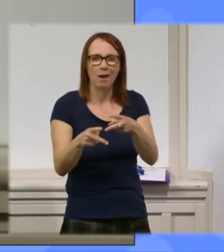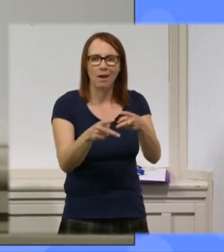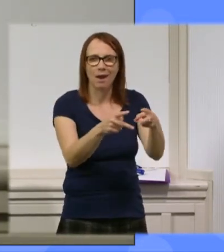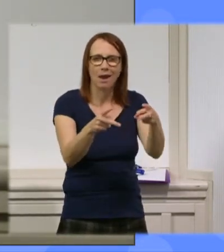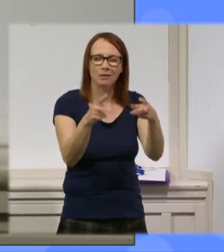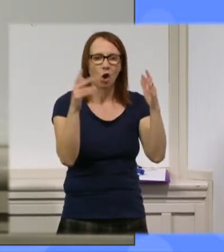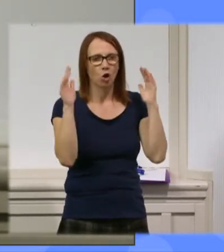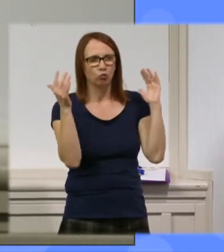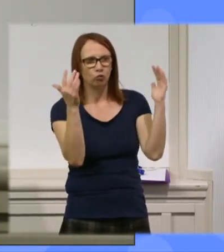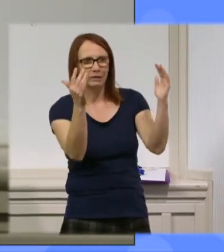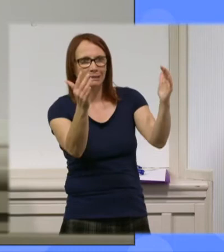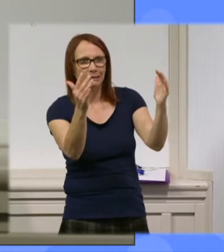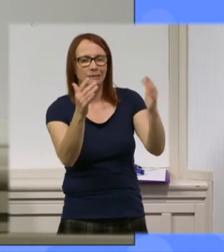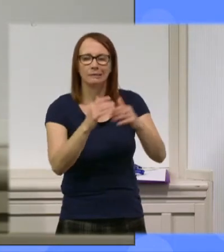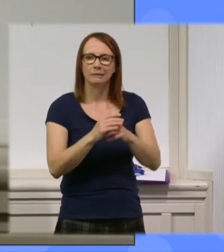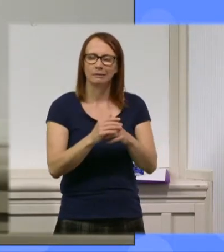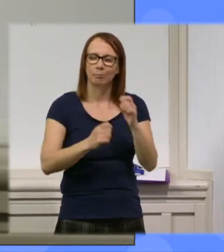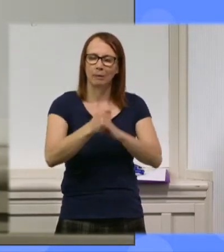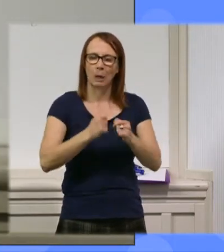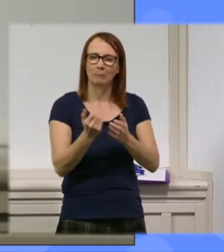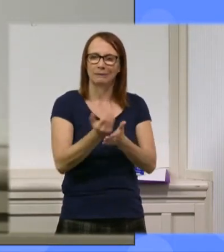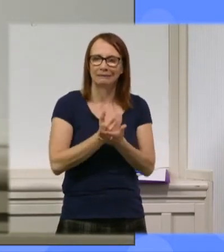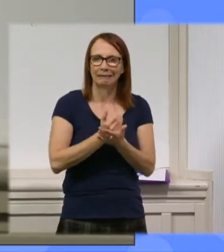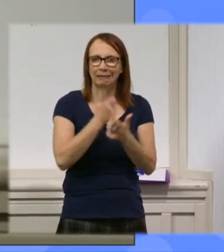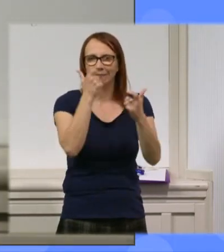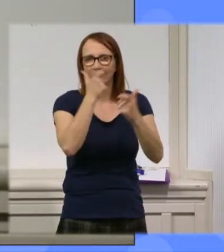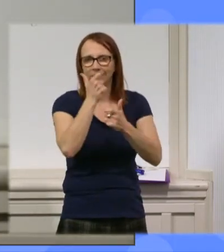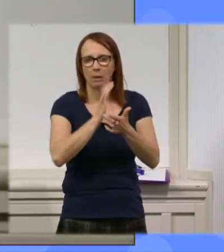everybody to hang out everyone always ask us how are we gonna pay for that